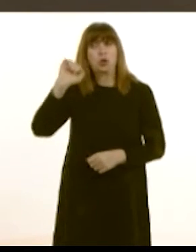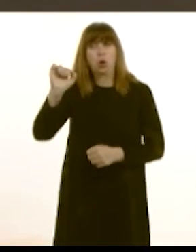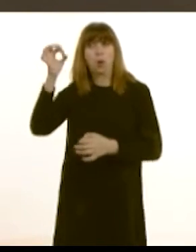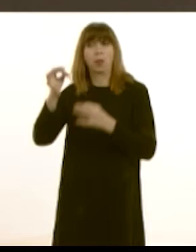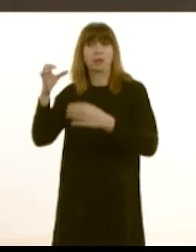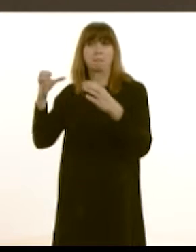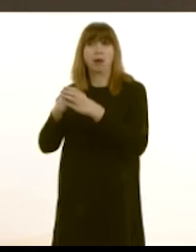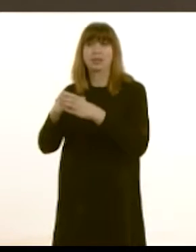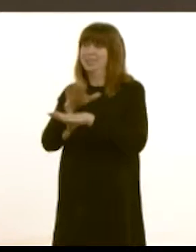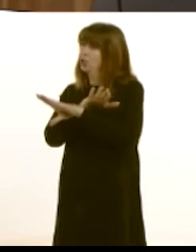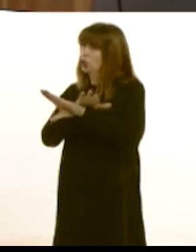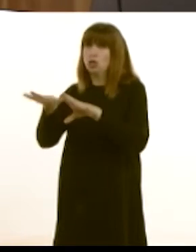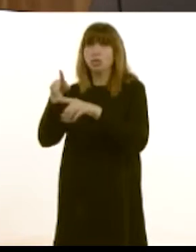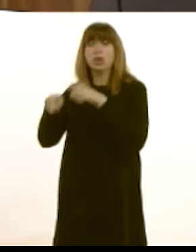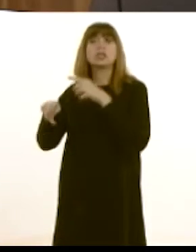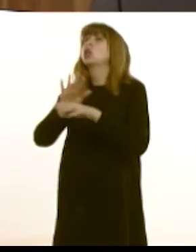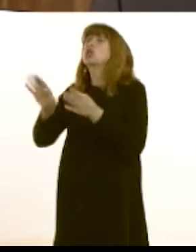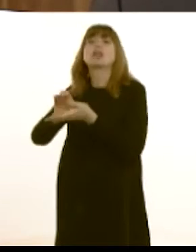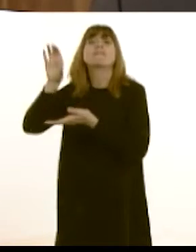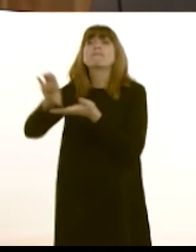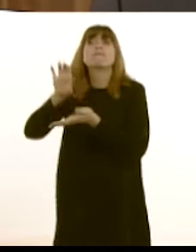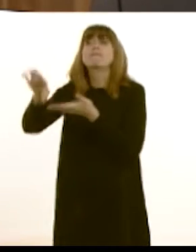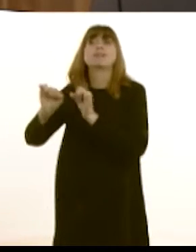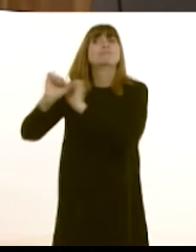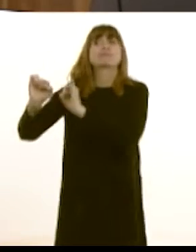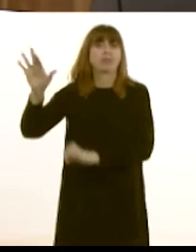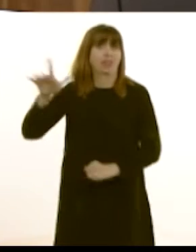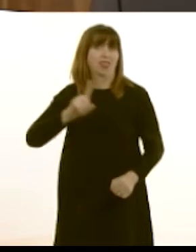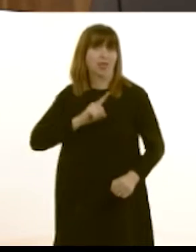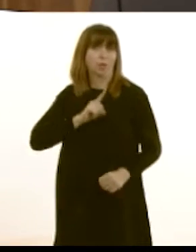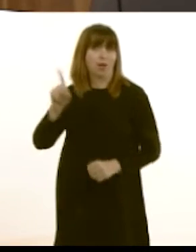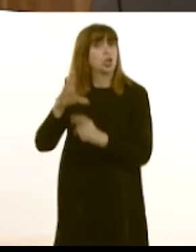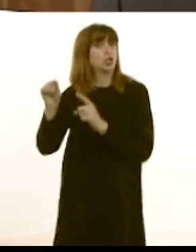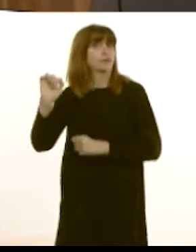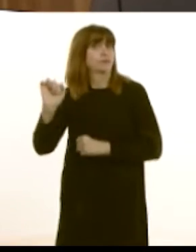Those are not my words; those are the words of othersóthe House of Commons committee.